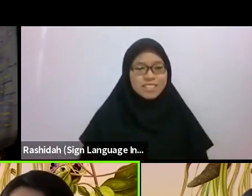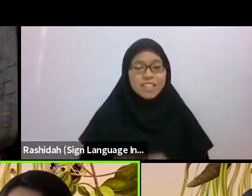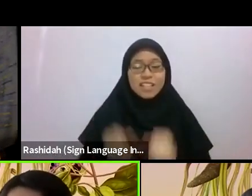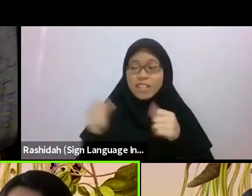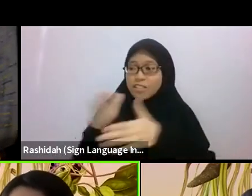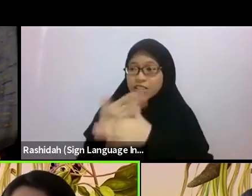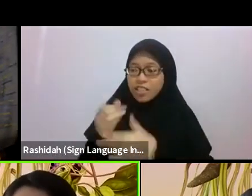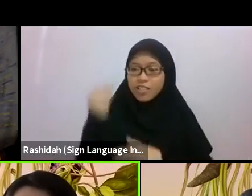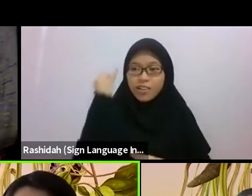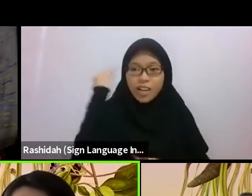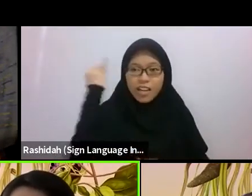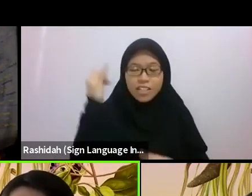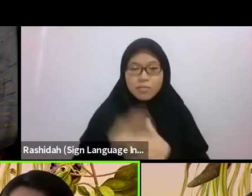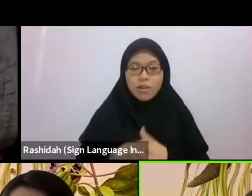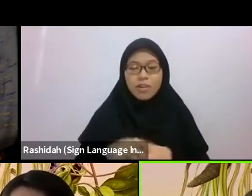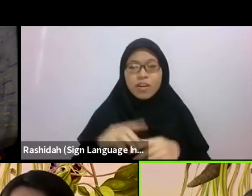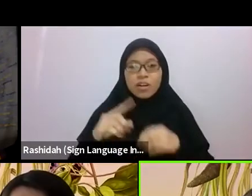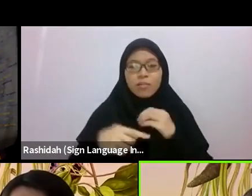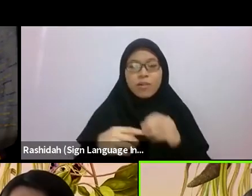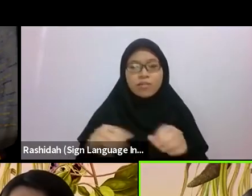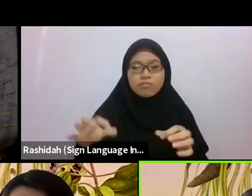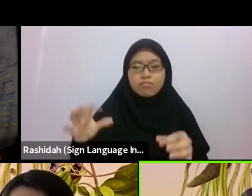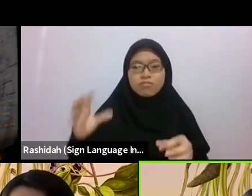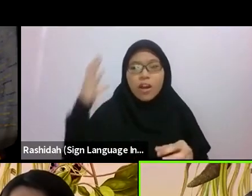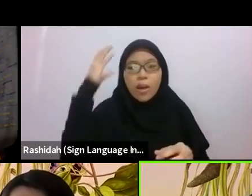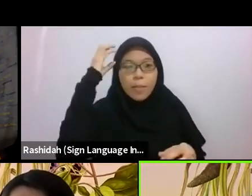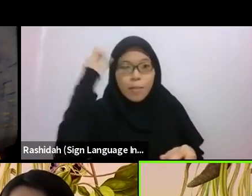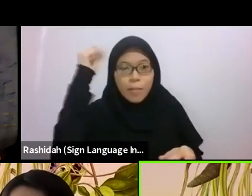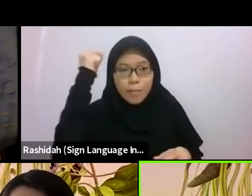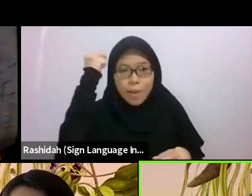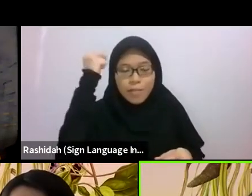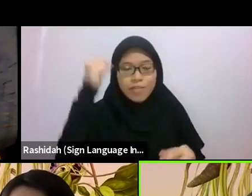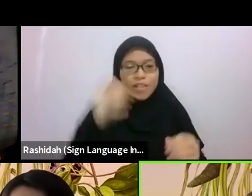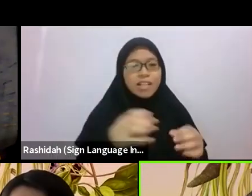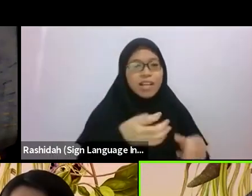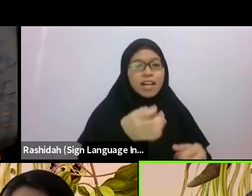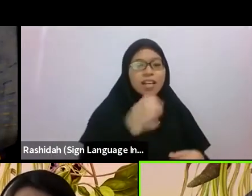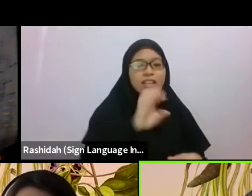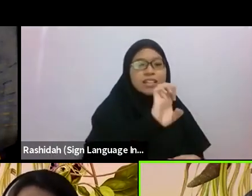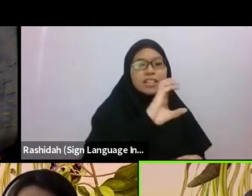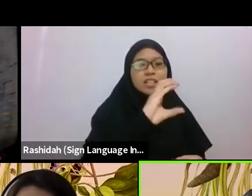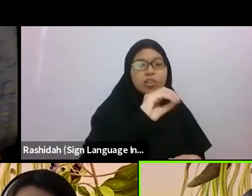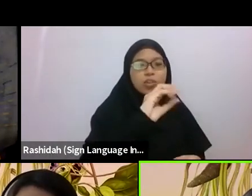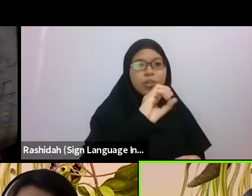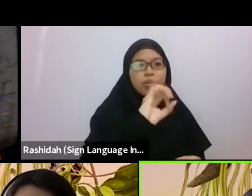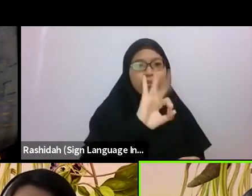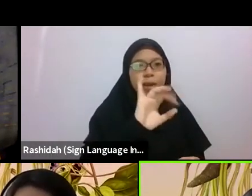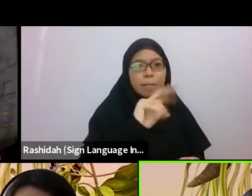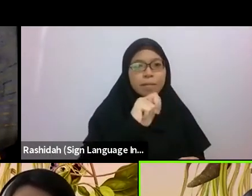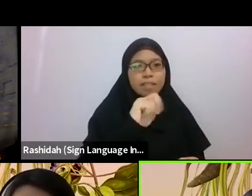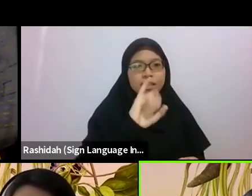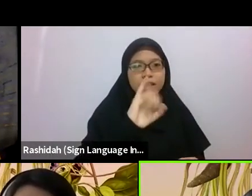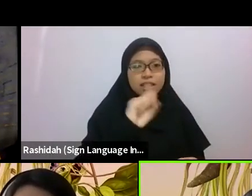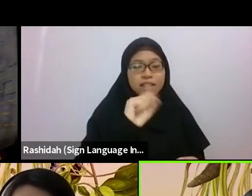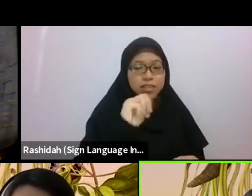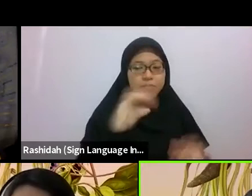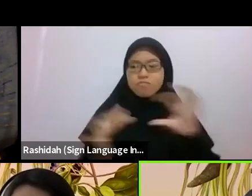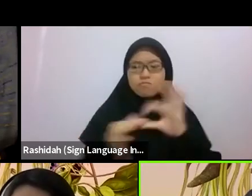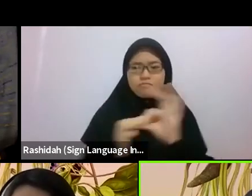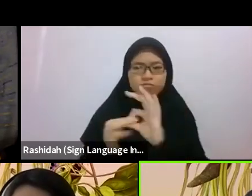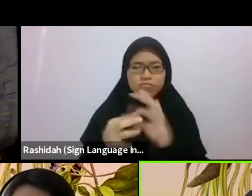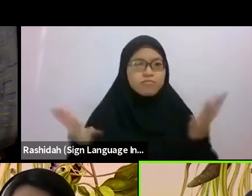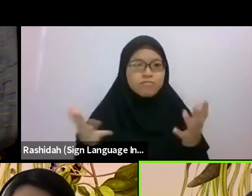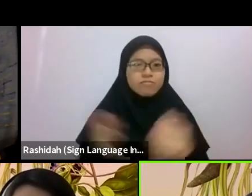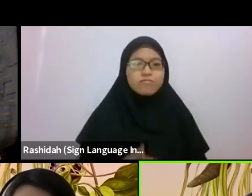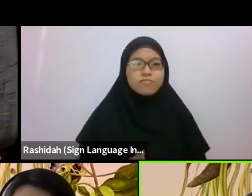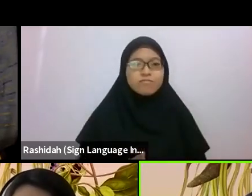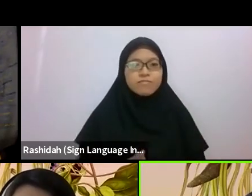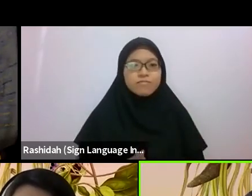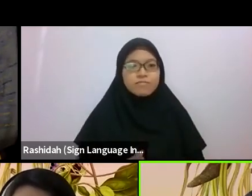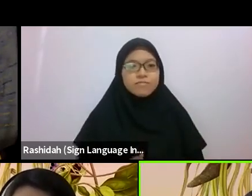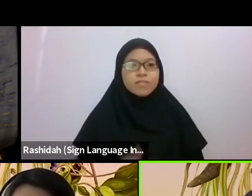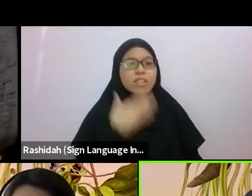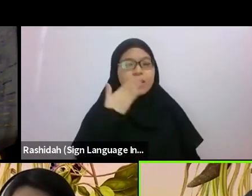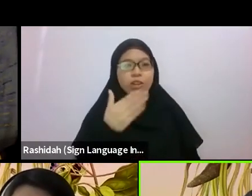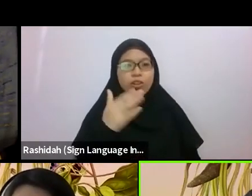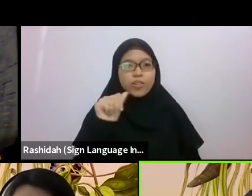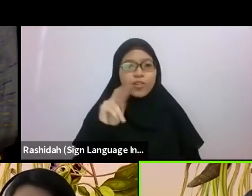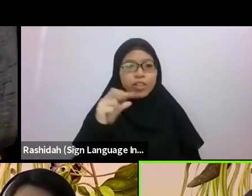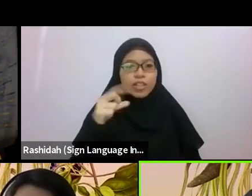Thanks for the question, Angelia. This personal essay is very close to my heart, as all the topics are to the contributors,